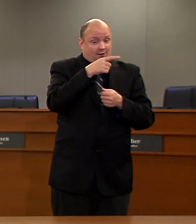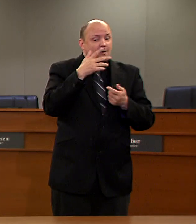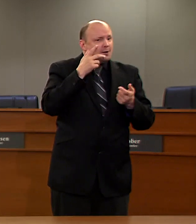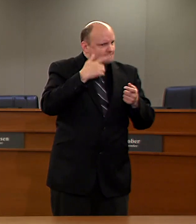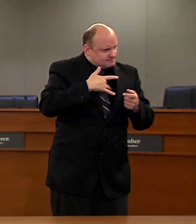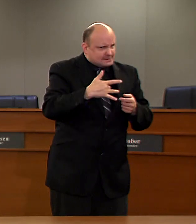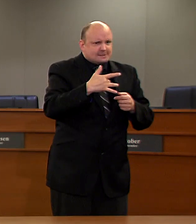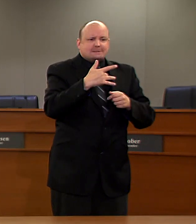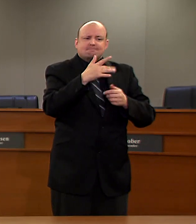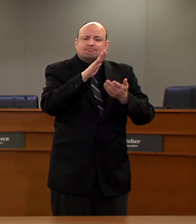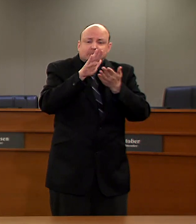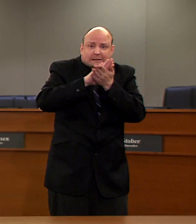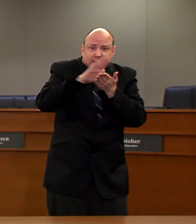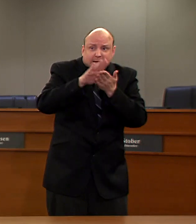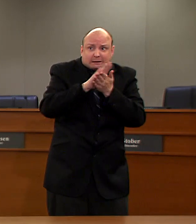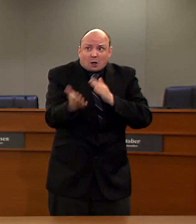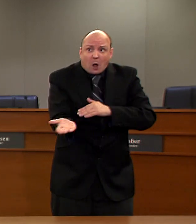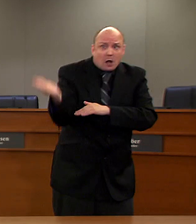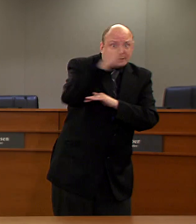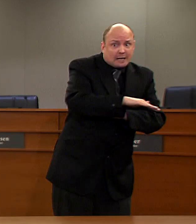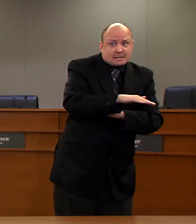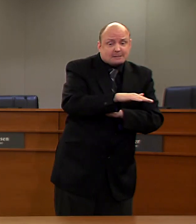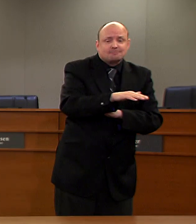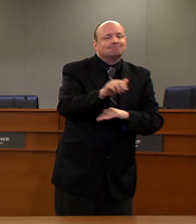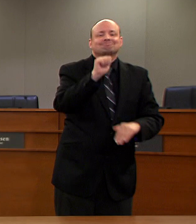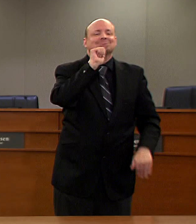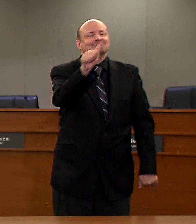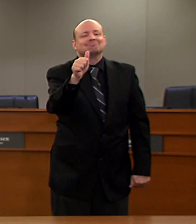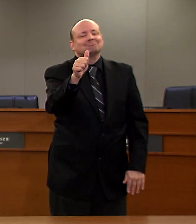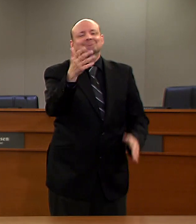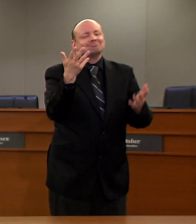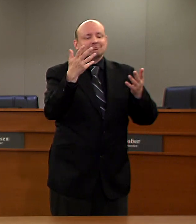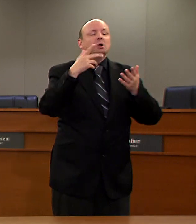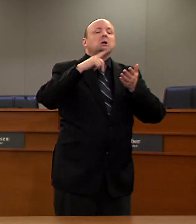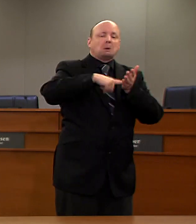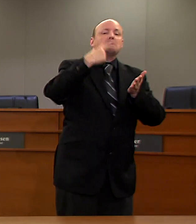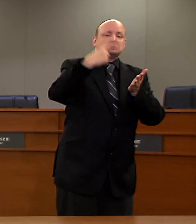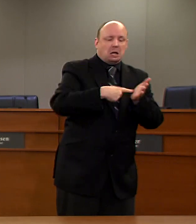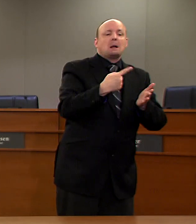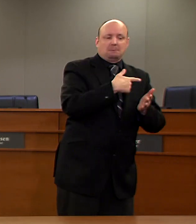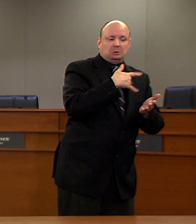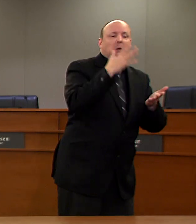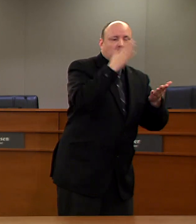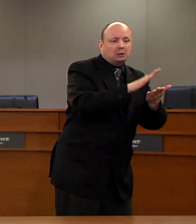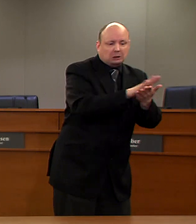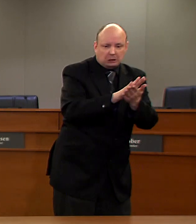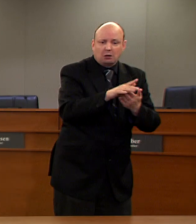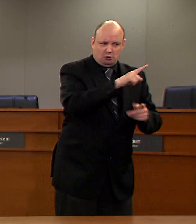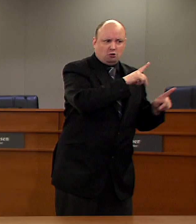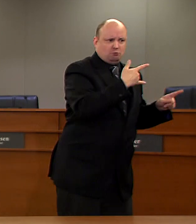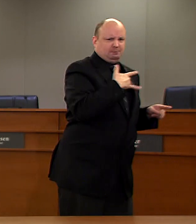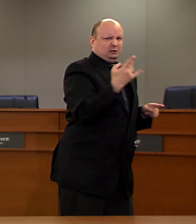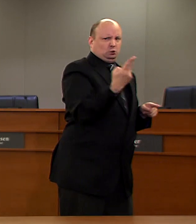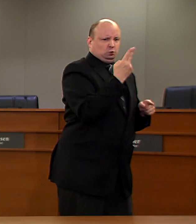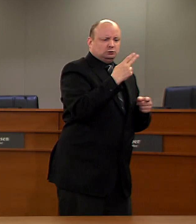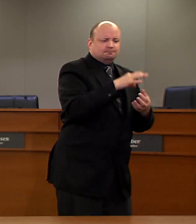soap and other hygiene supplies will not be available at all times. The City is working to maintain